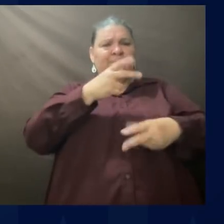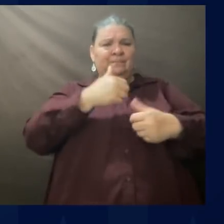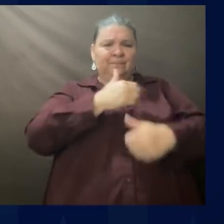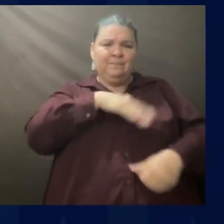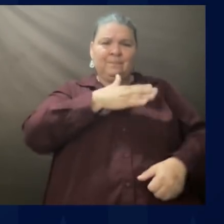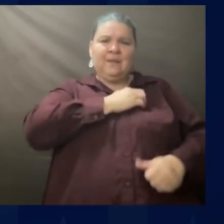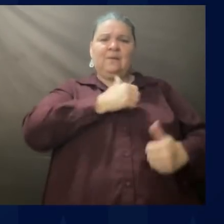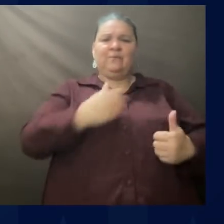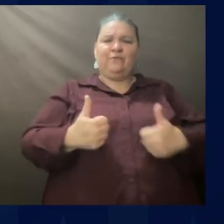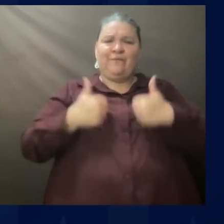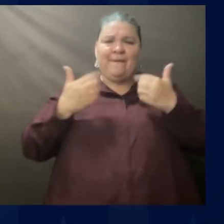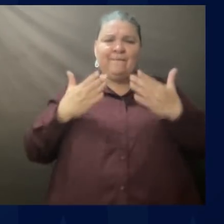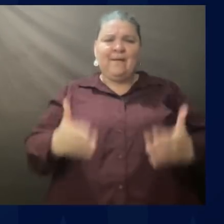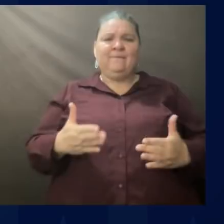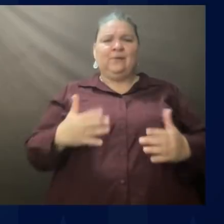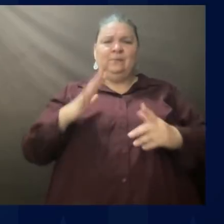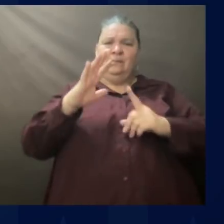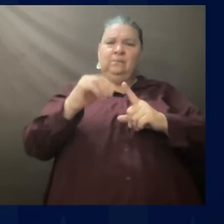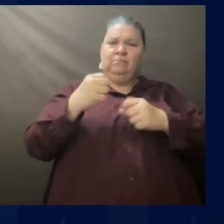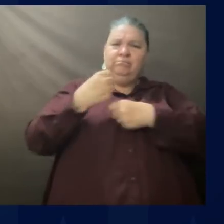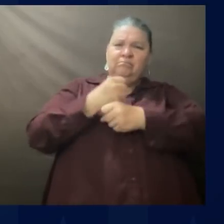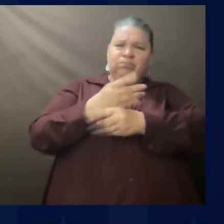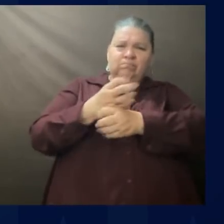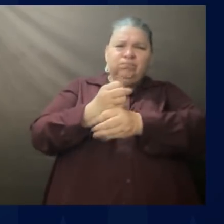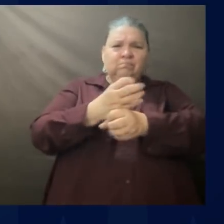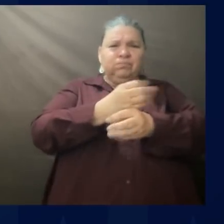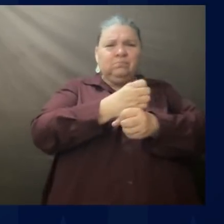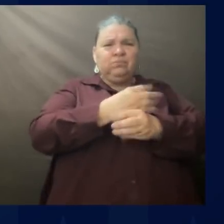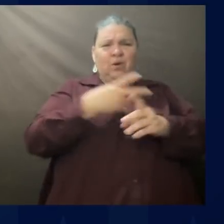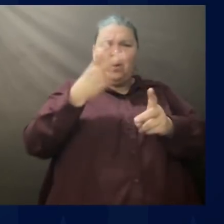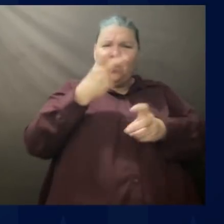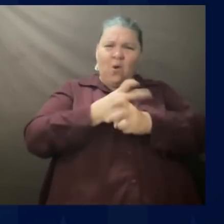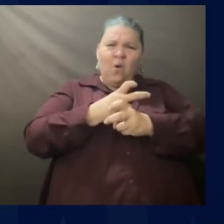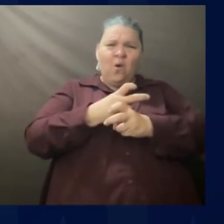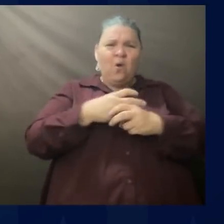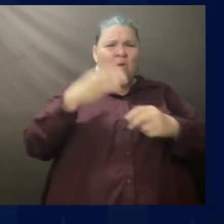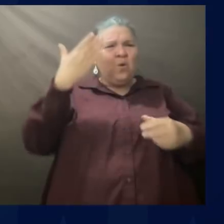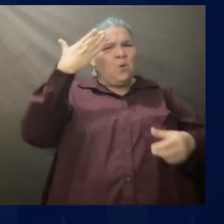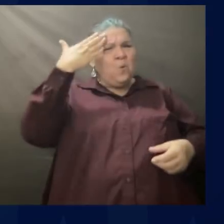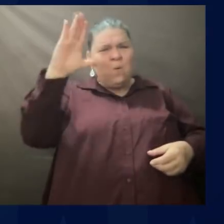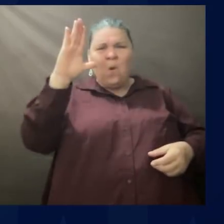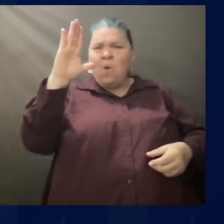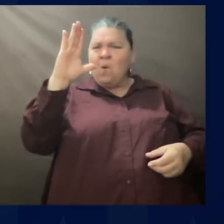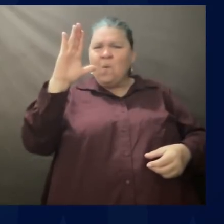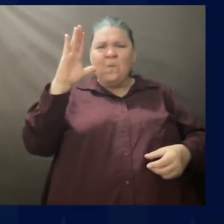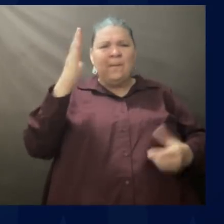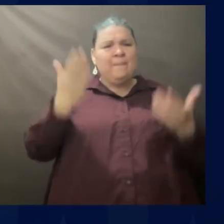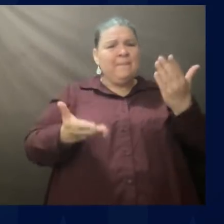We don’t know how many Americans and service members may have died because of what they were exposed to on the battlefield.